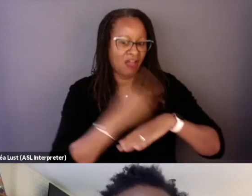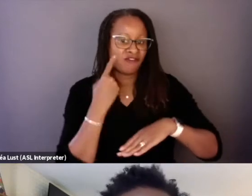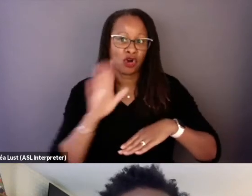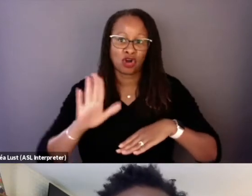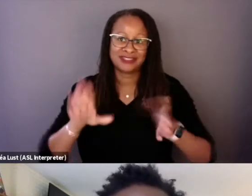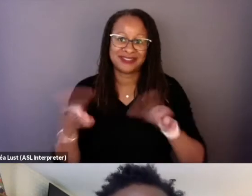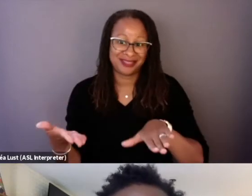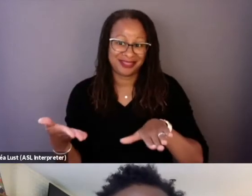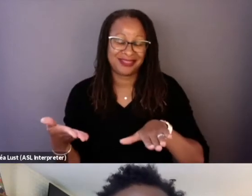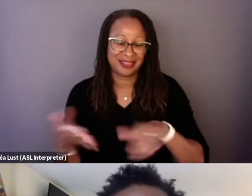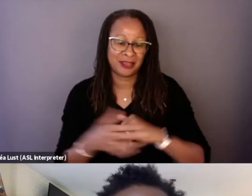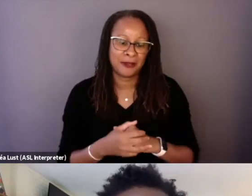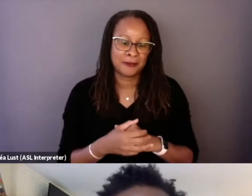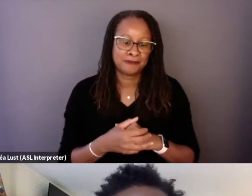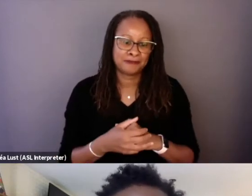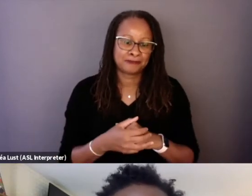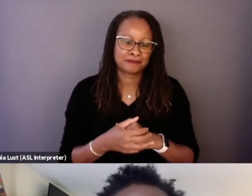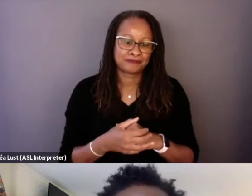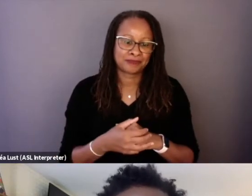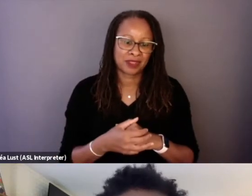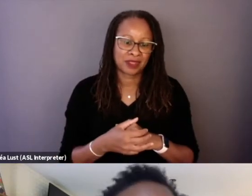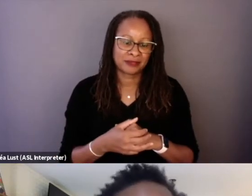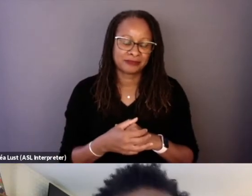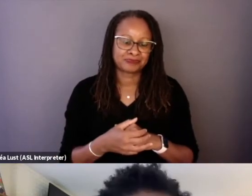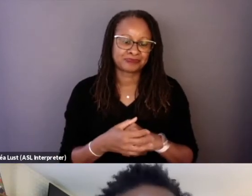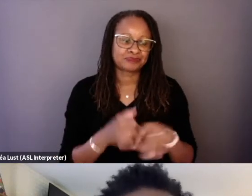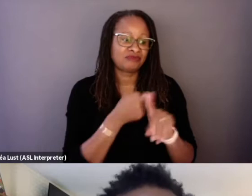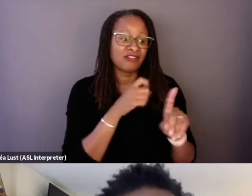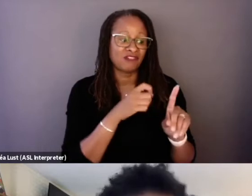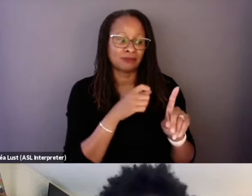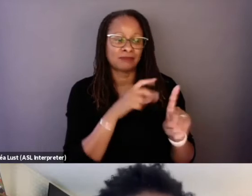was from the lens of the police.